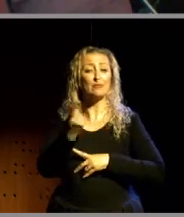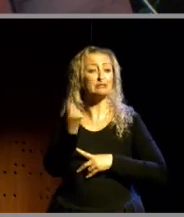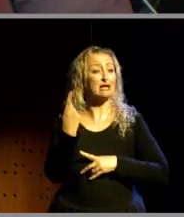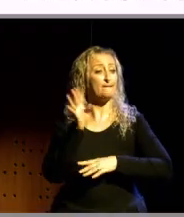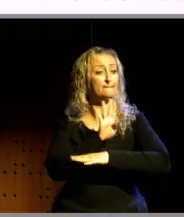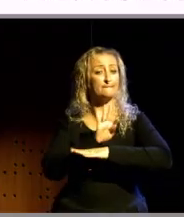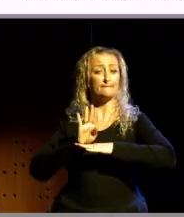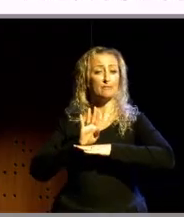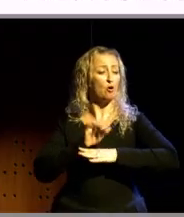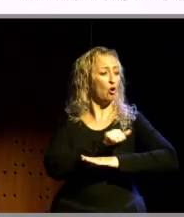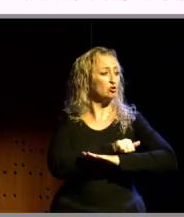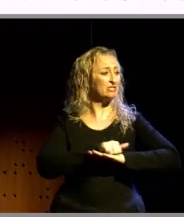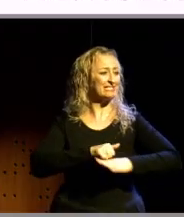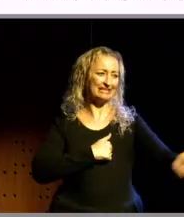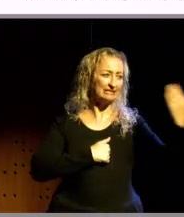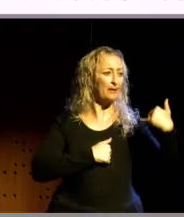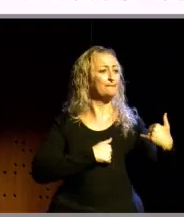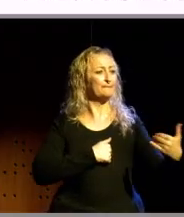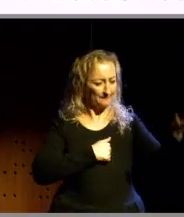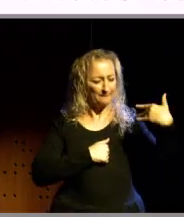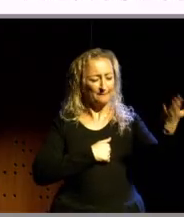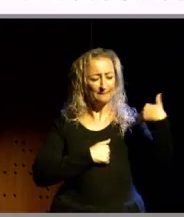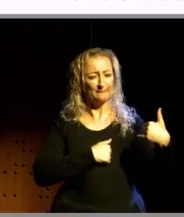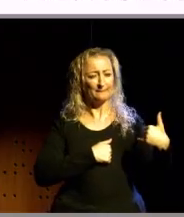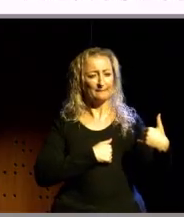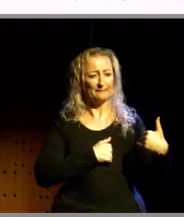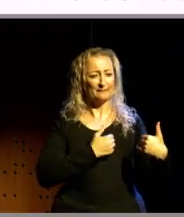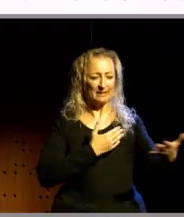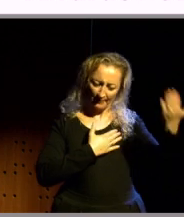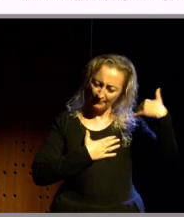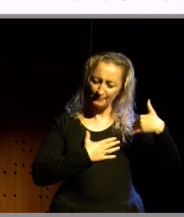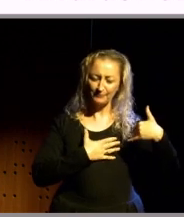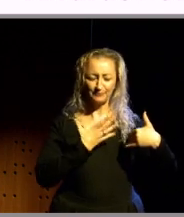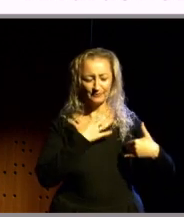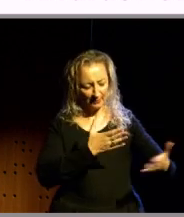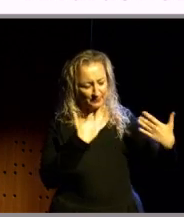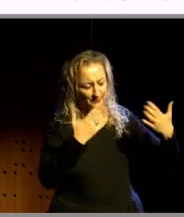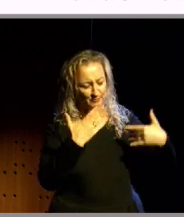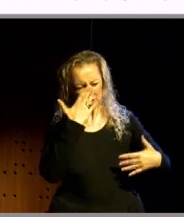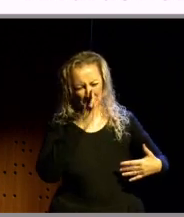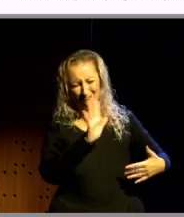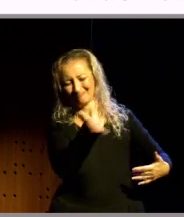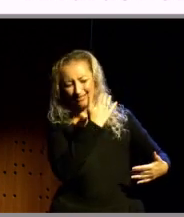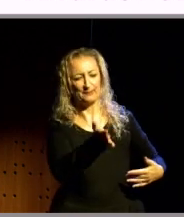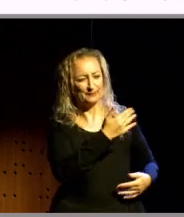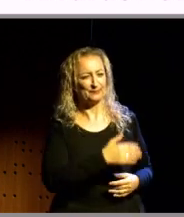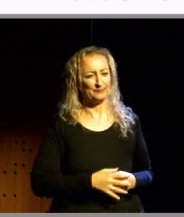This is totally unrehearsed. Come on up. No, don't shame yourself. Come on. Don't go, go, go.